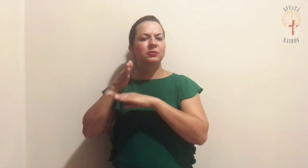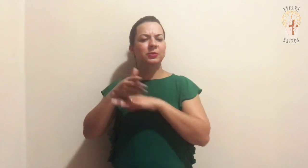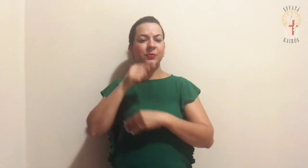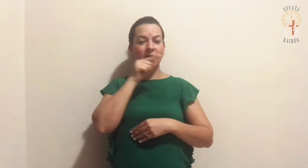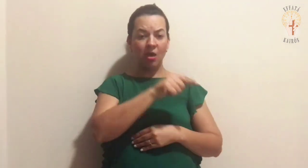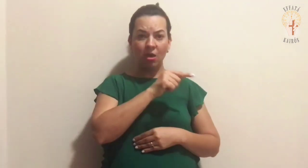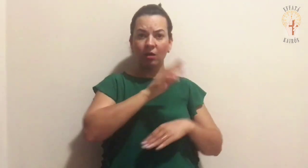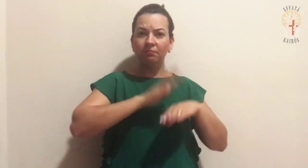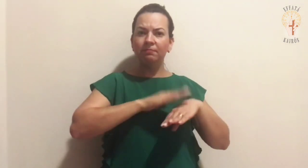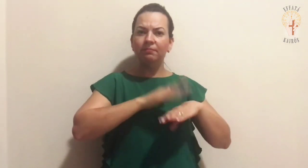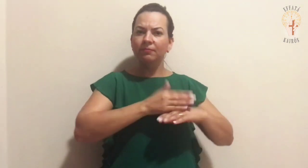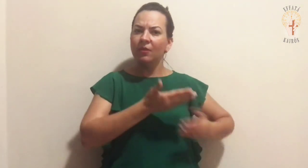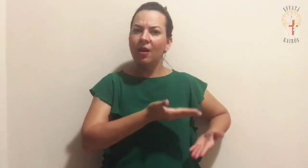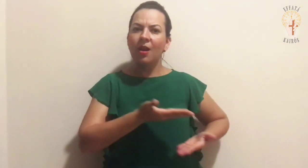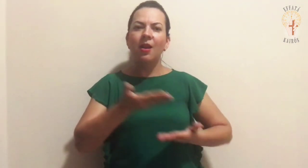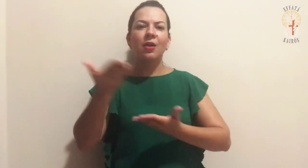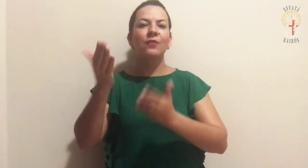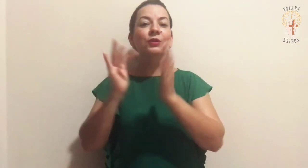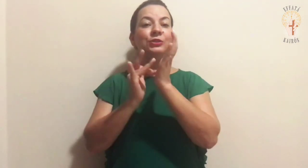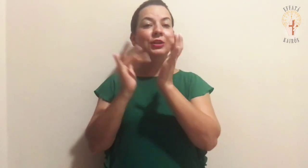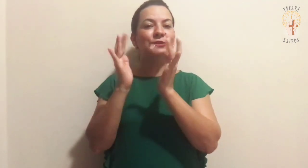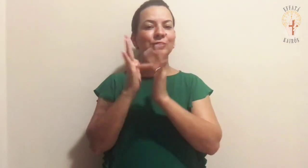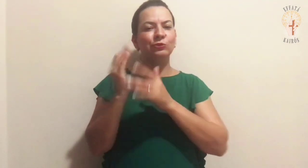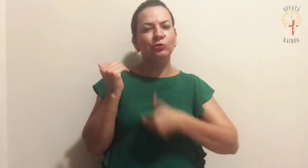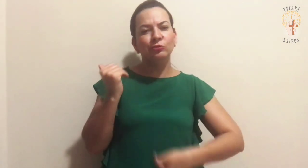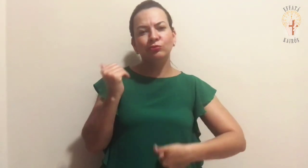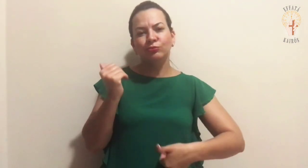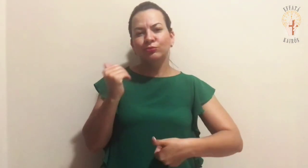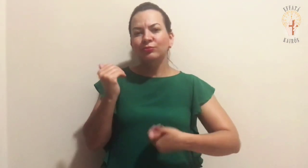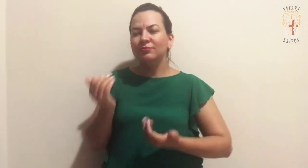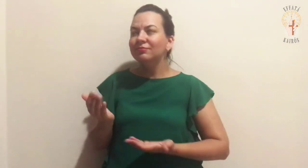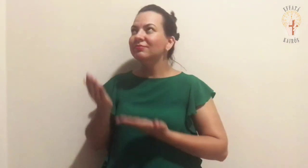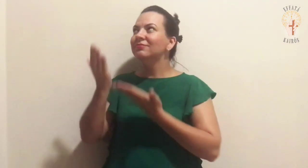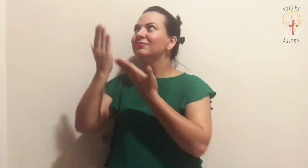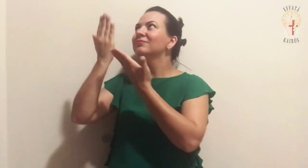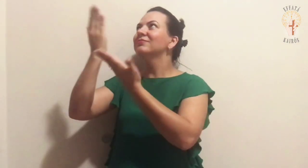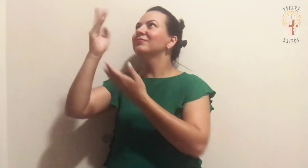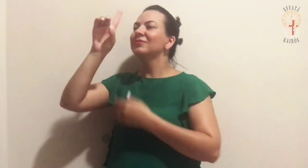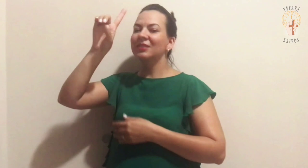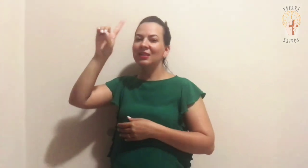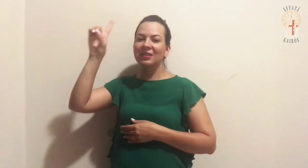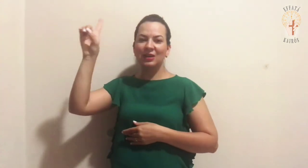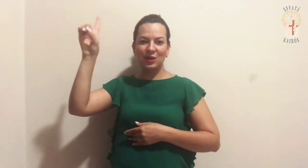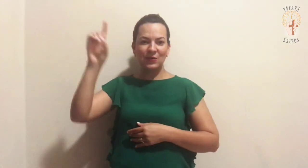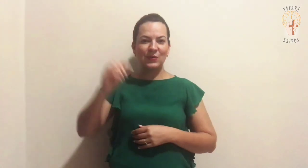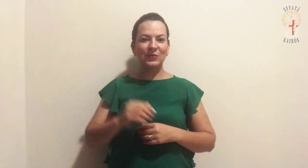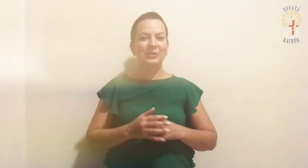He consecrated the baby Jesus in the Temple,